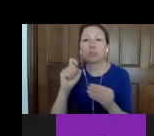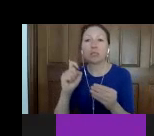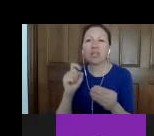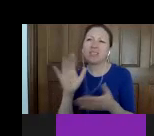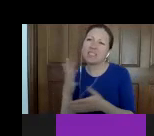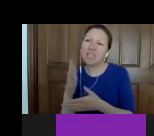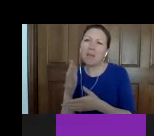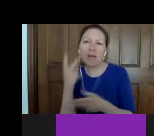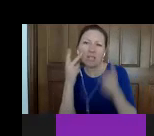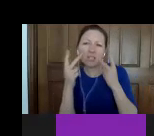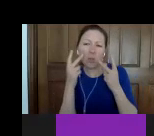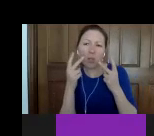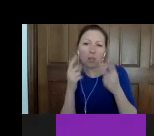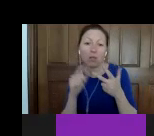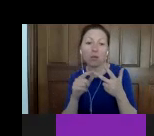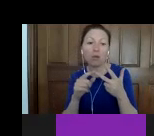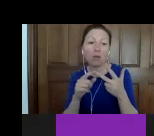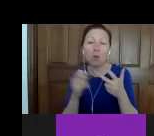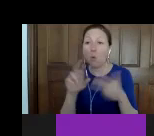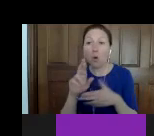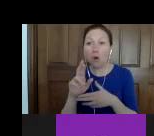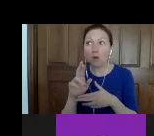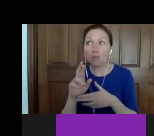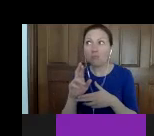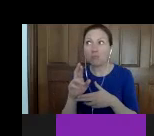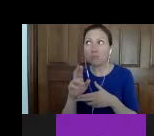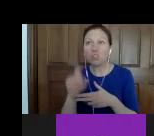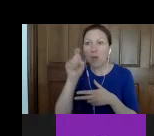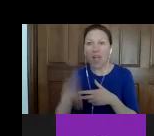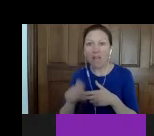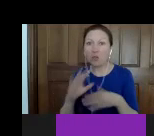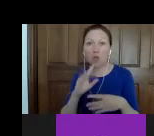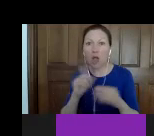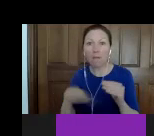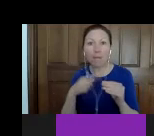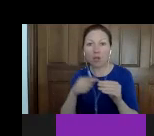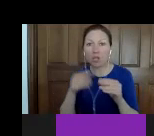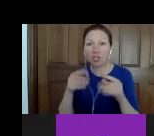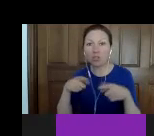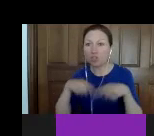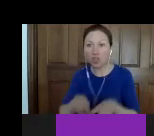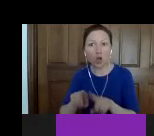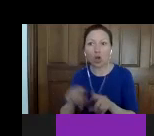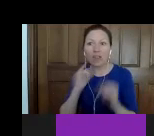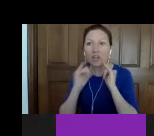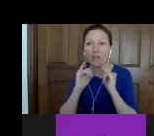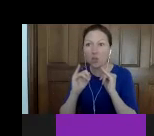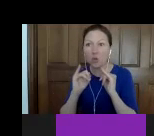I need to talk about the a all? If I don't need to talk about it at all during the interview, I'm going to wait until I have the job offer.